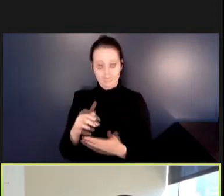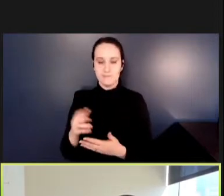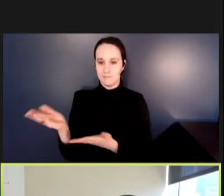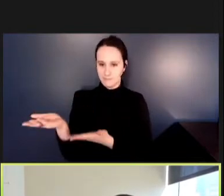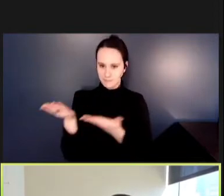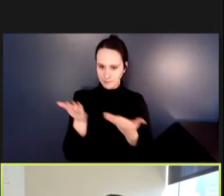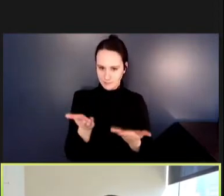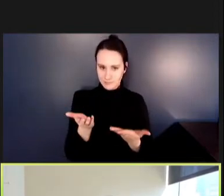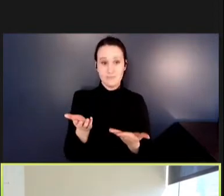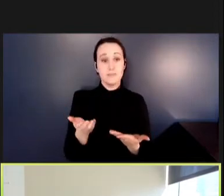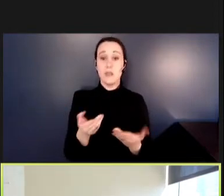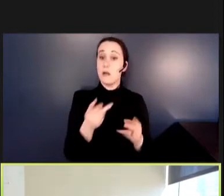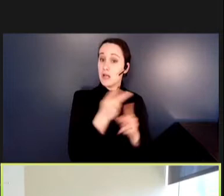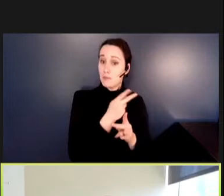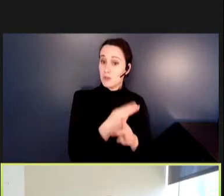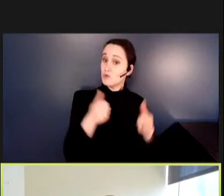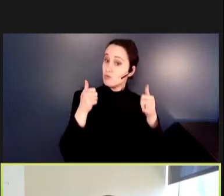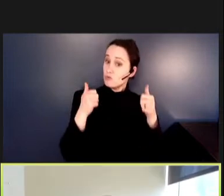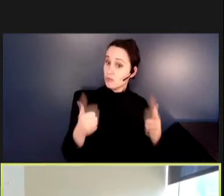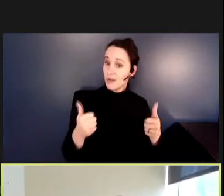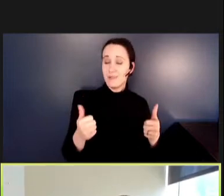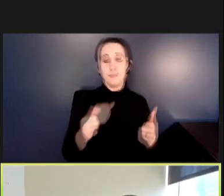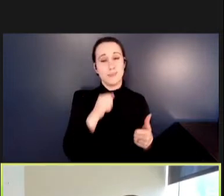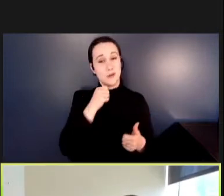but they really don't mean anything until they're tested in the real world.